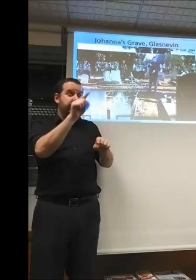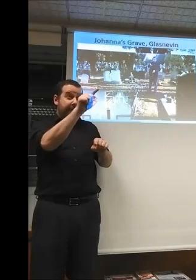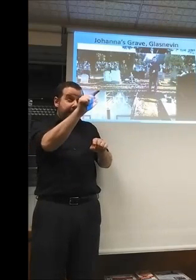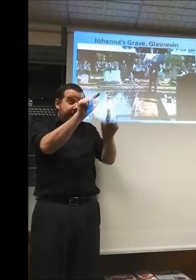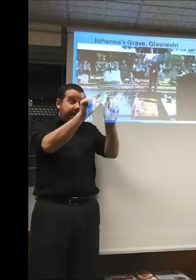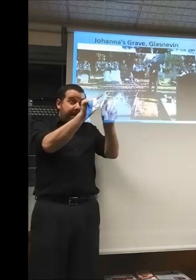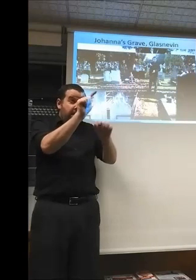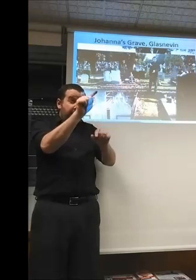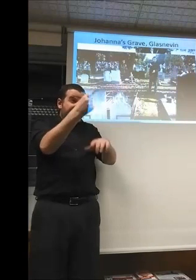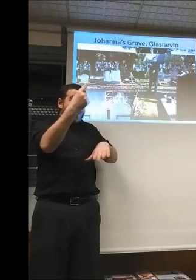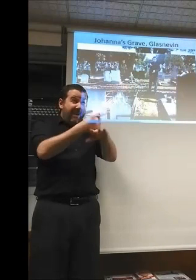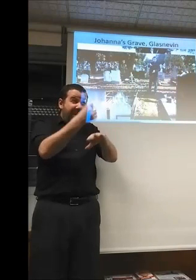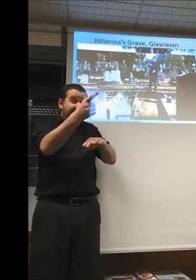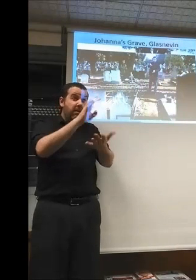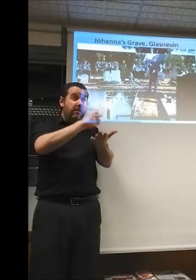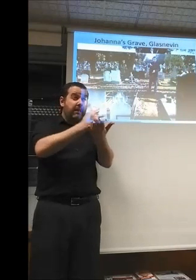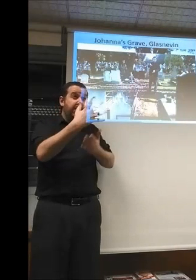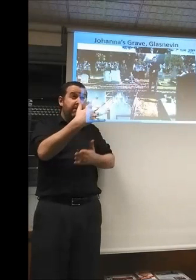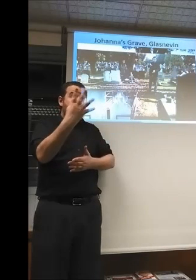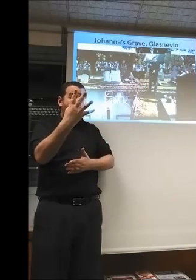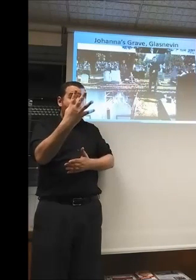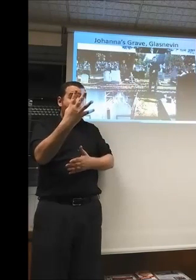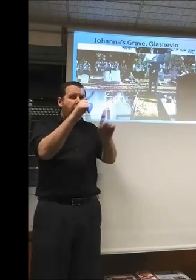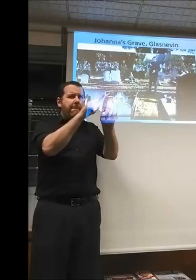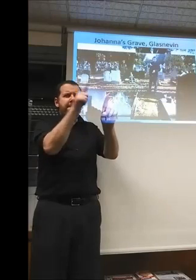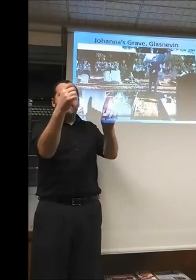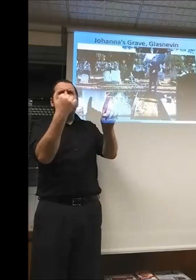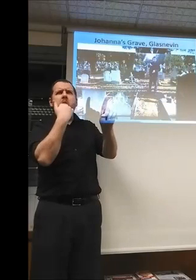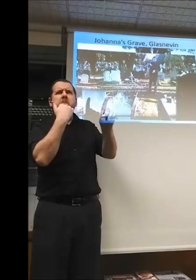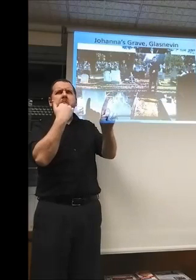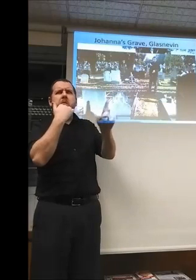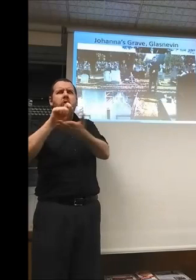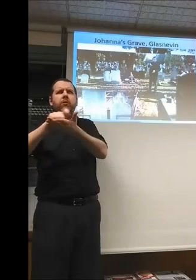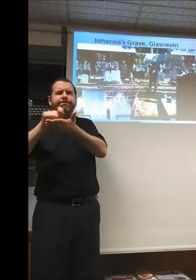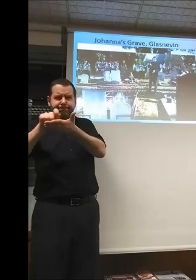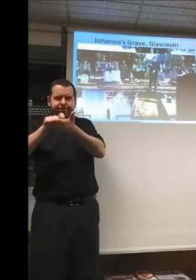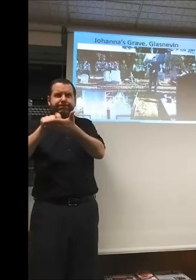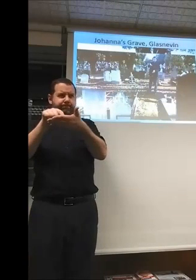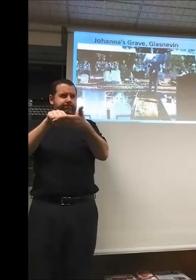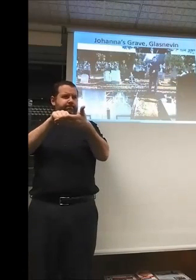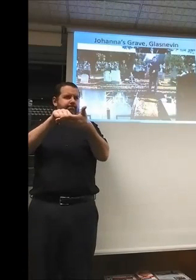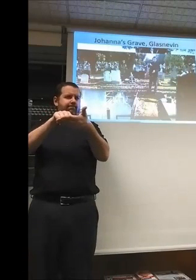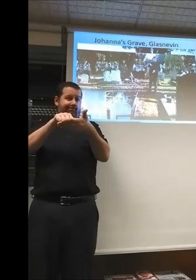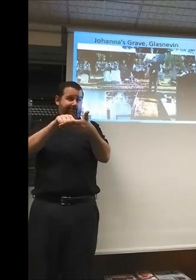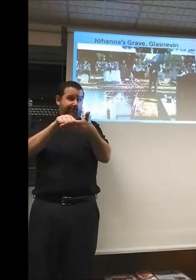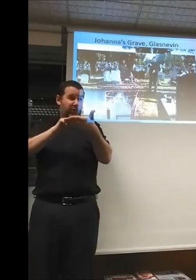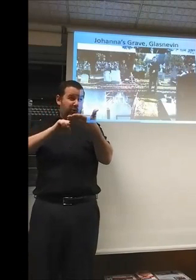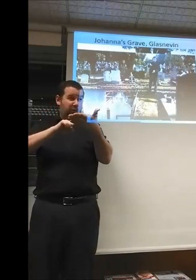on their hands so people decided that if someone was arrested they would take a picture, you